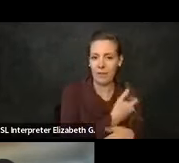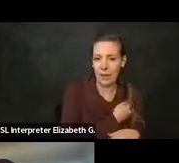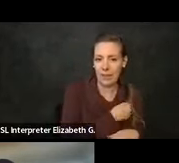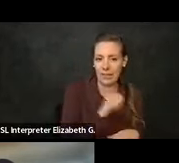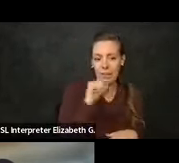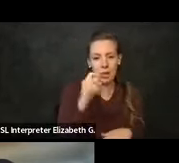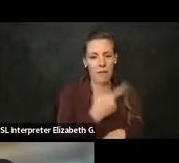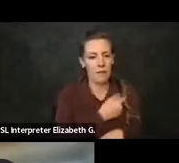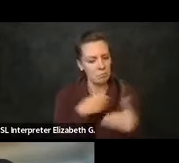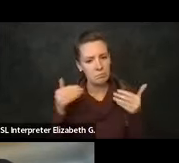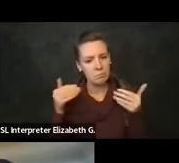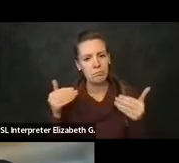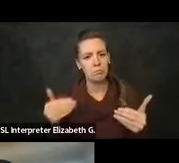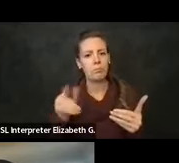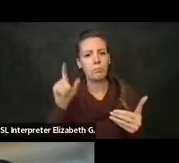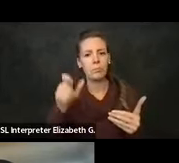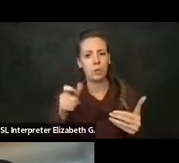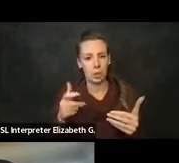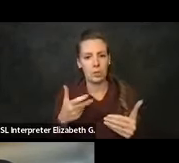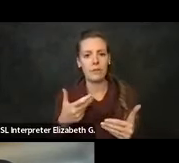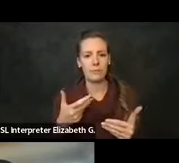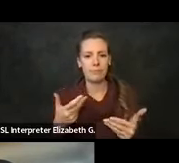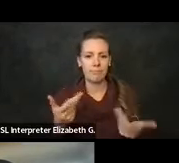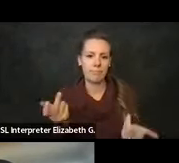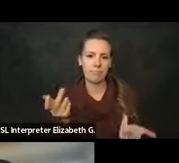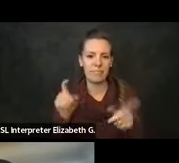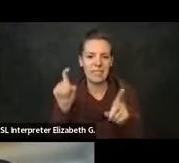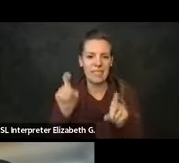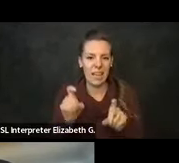to take advantage of the opportunities as well as the over the counter kits that are